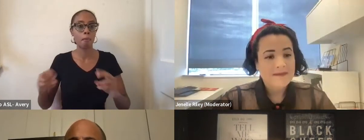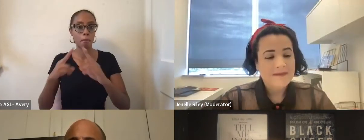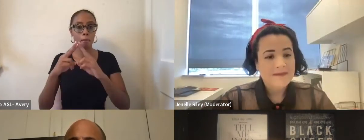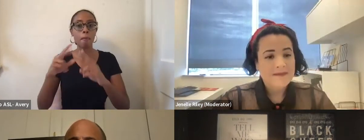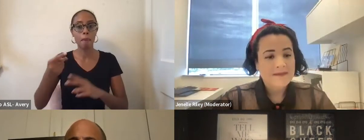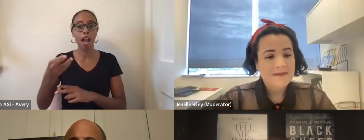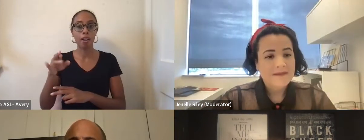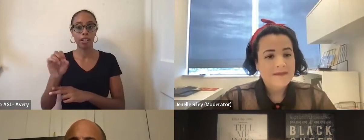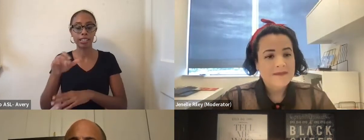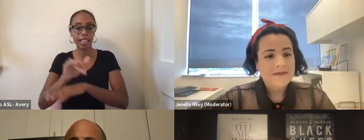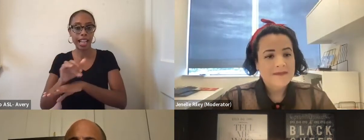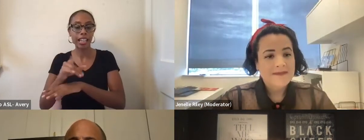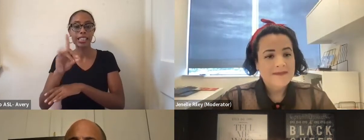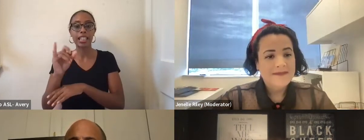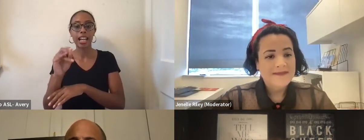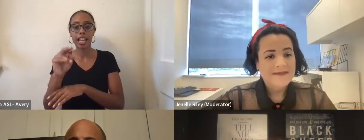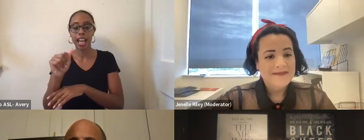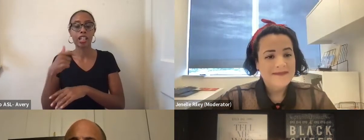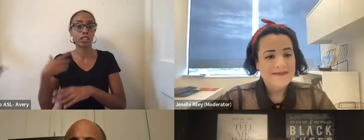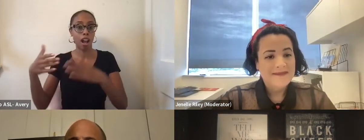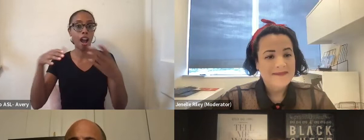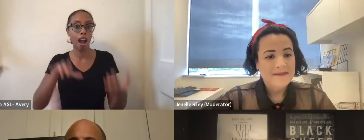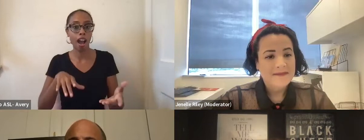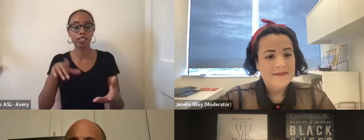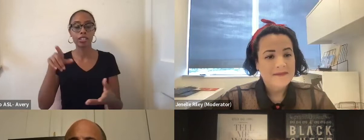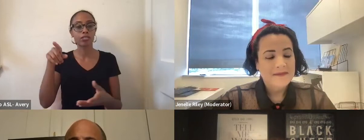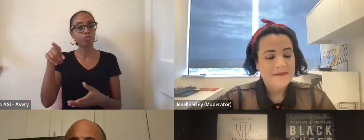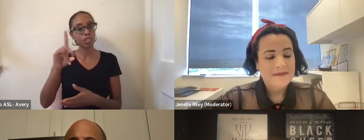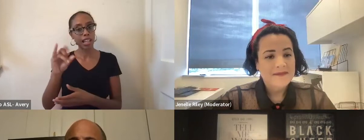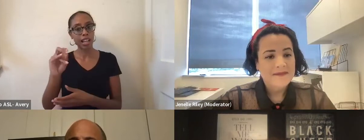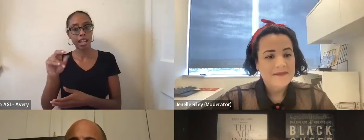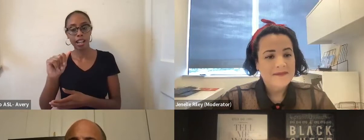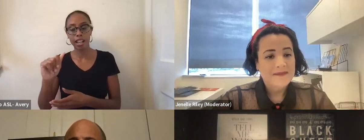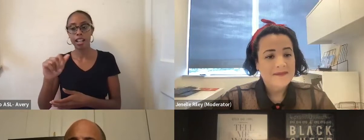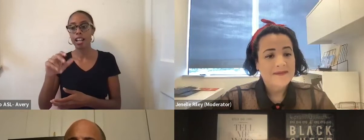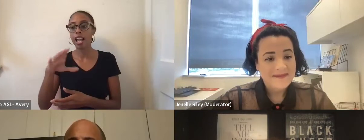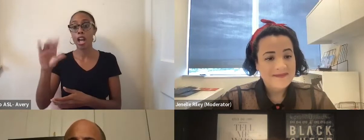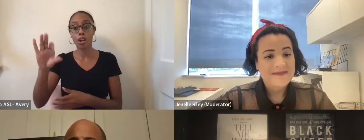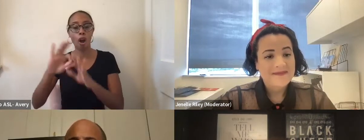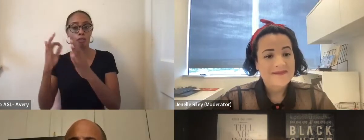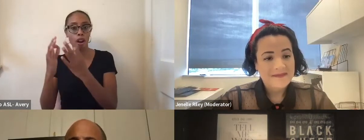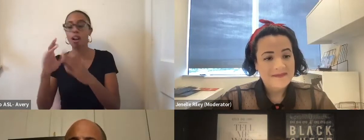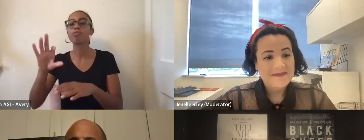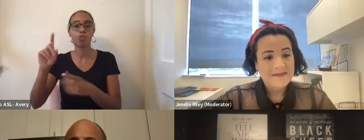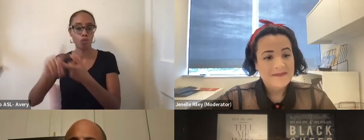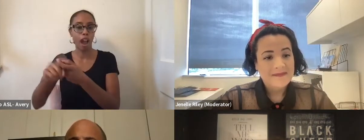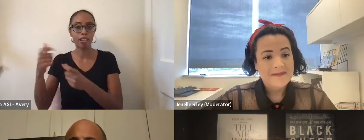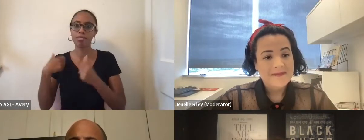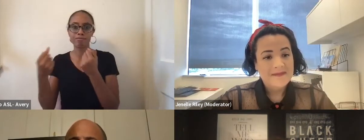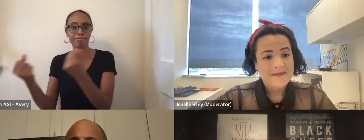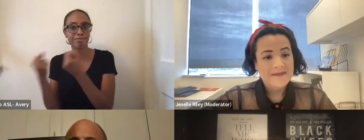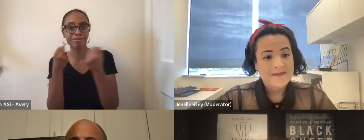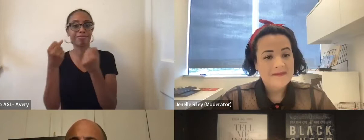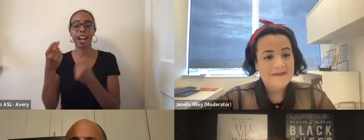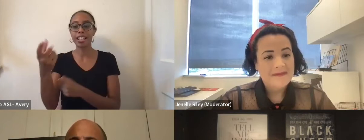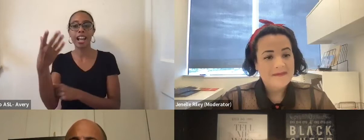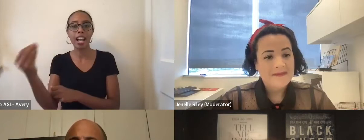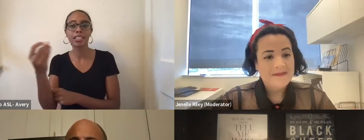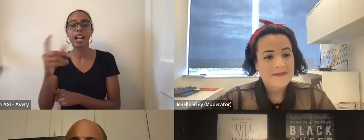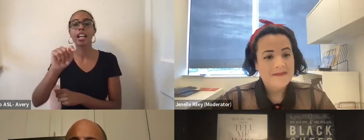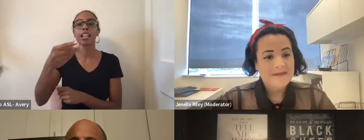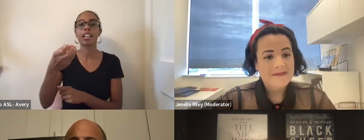And there's a gathering outside of the Ritz, which we all know is a gathering of tourists and